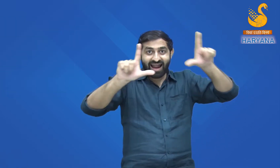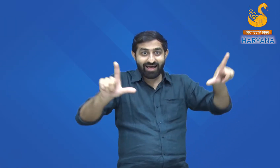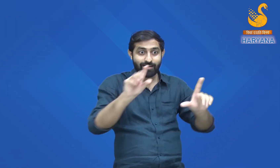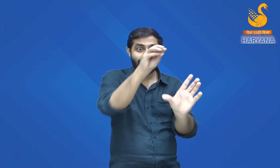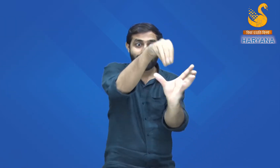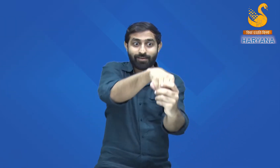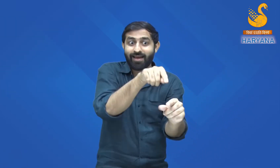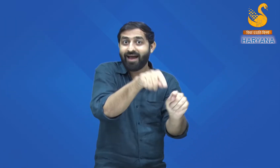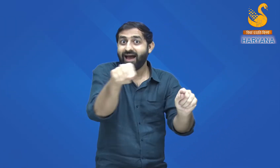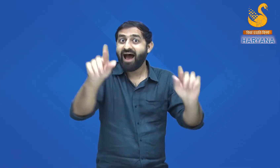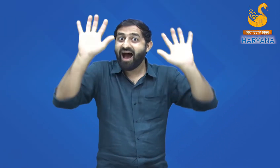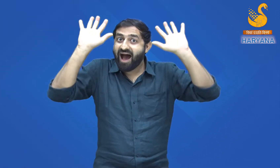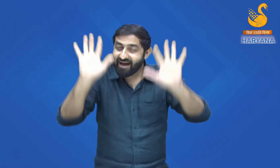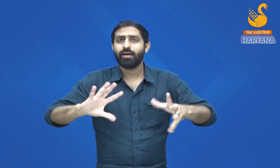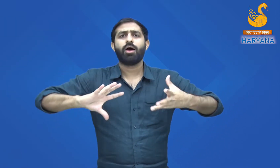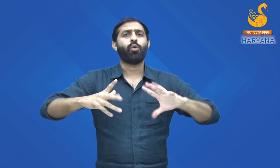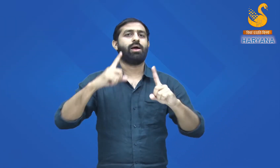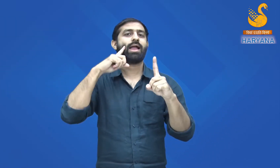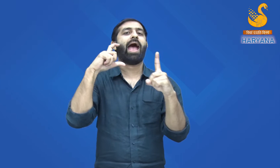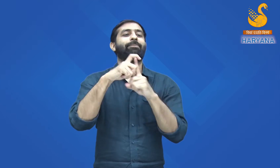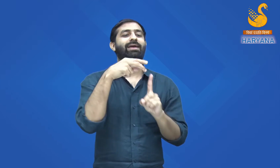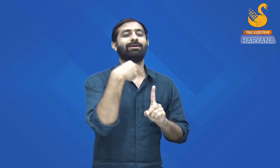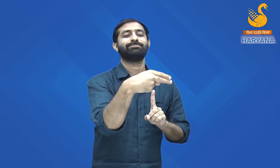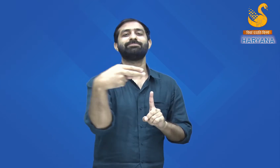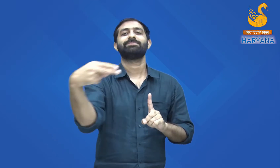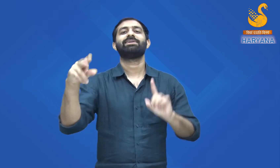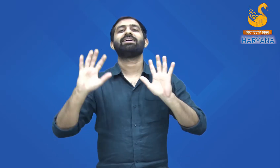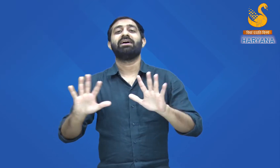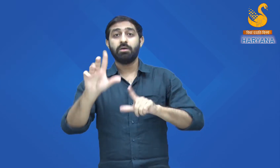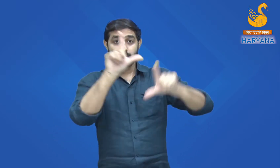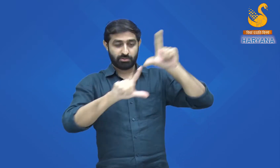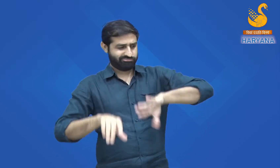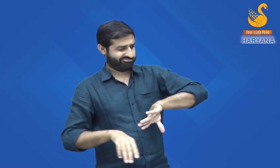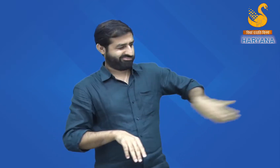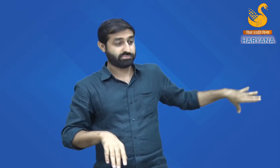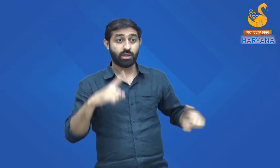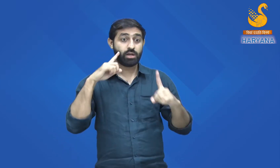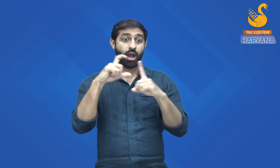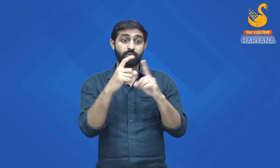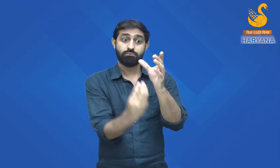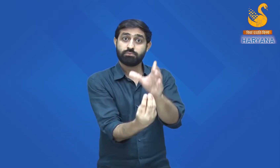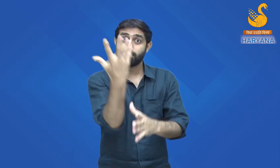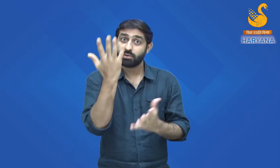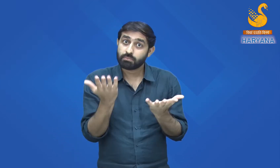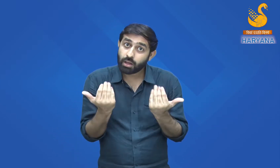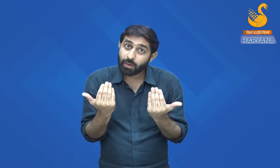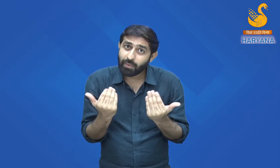Language helps in shaping people's identity. Can people get their identity without language?